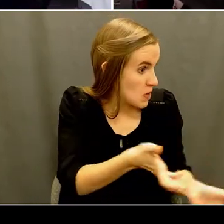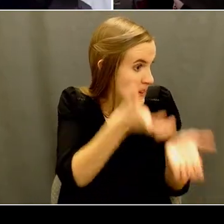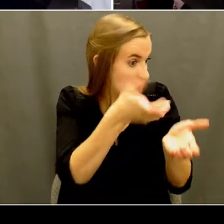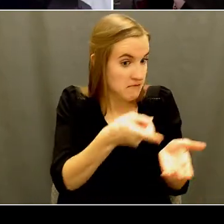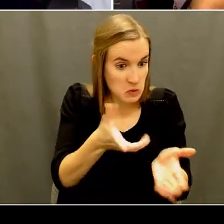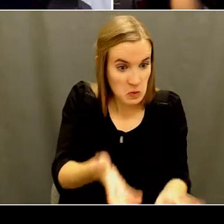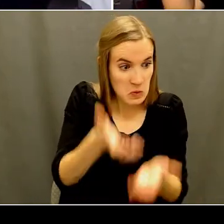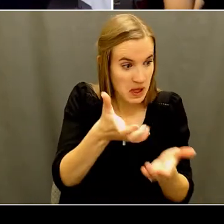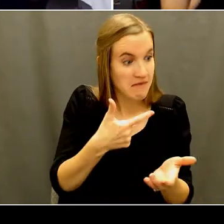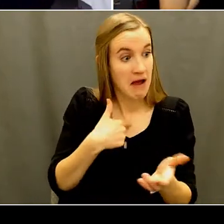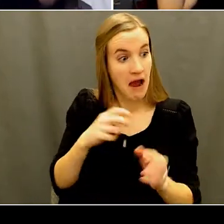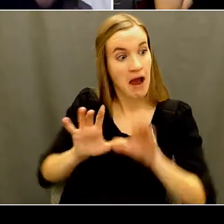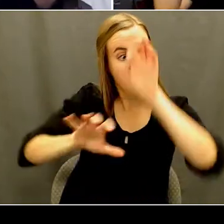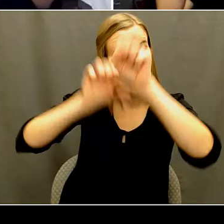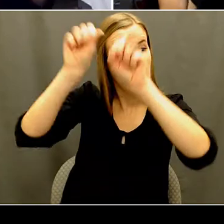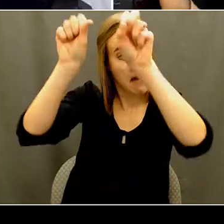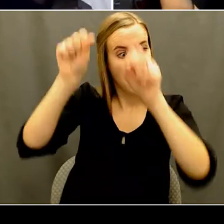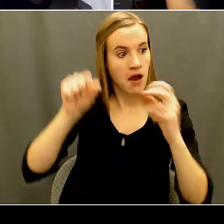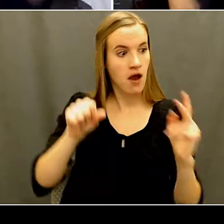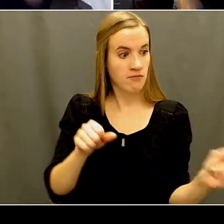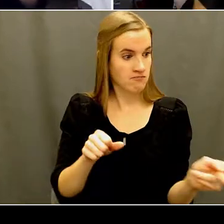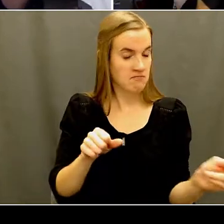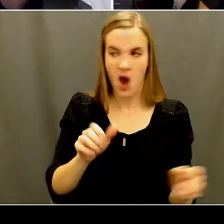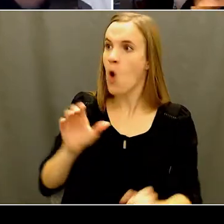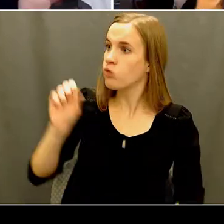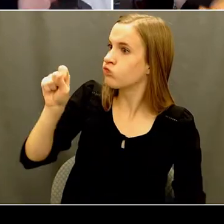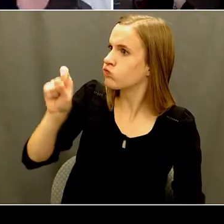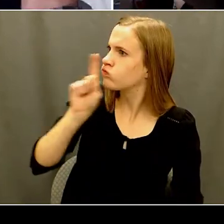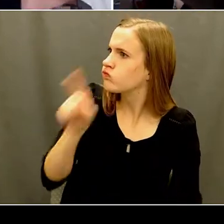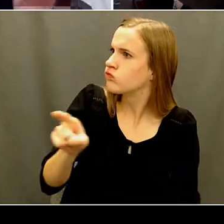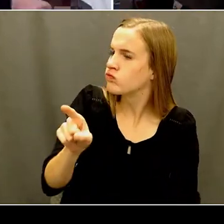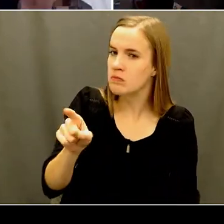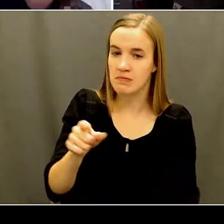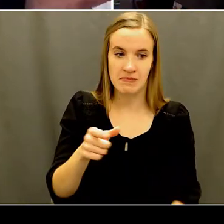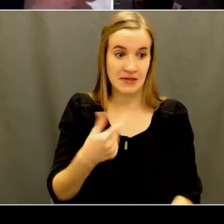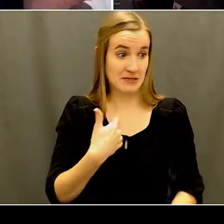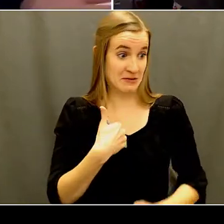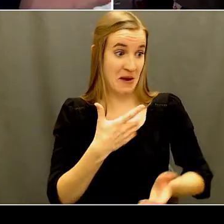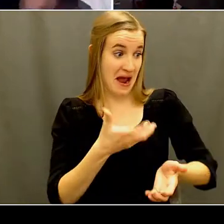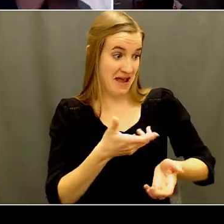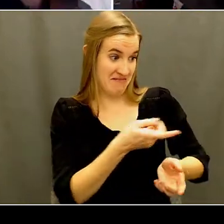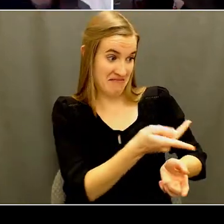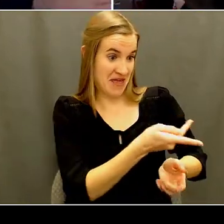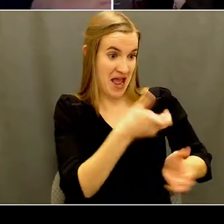course, we all got in trouble, like, what my, like my class aid like broke us